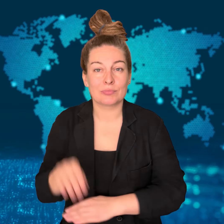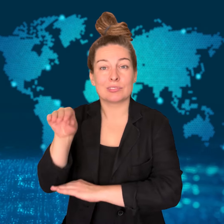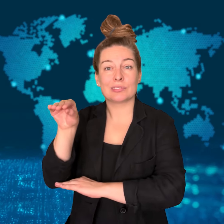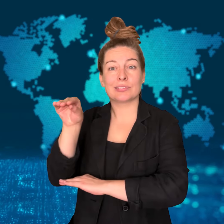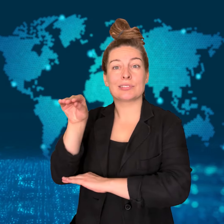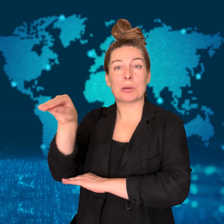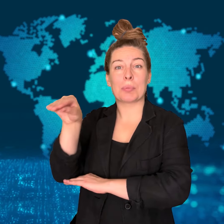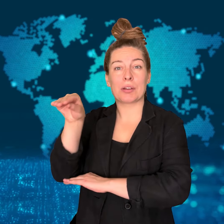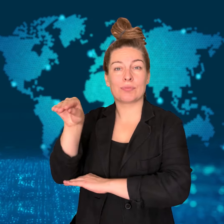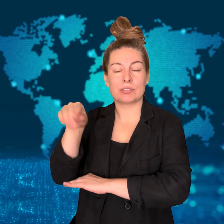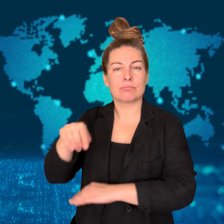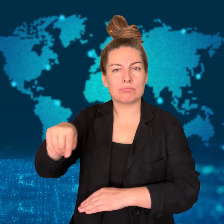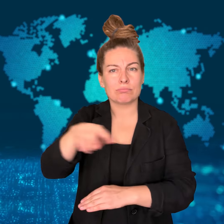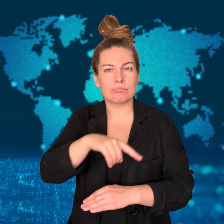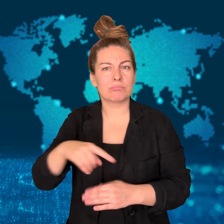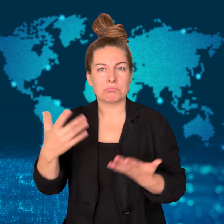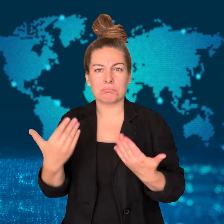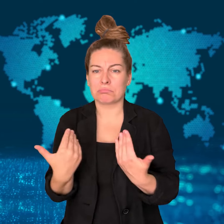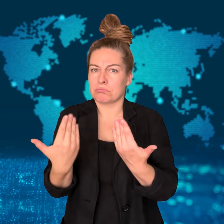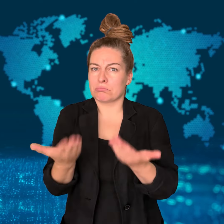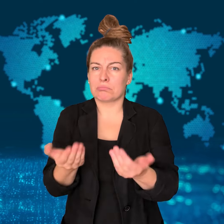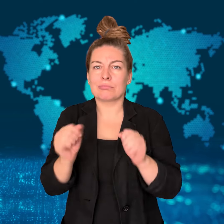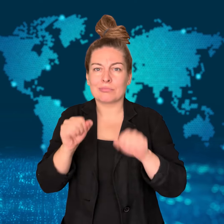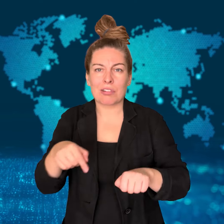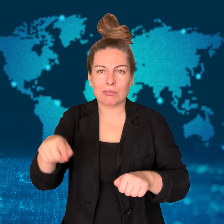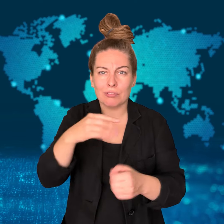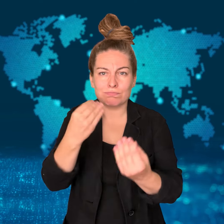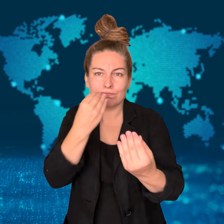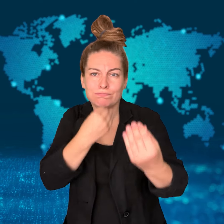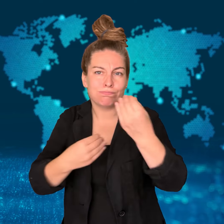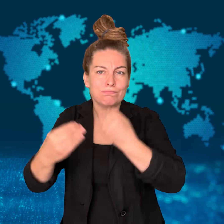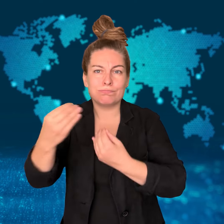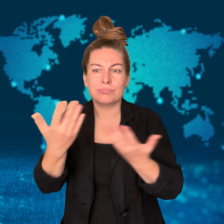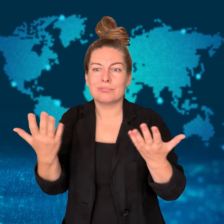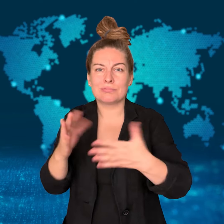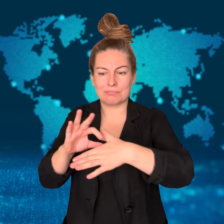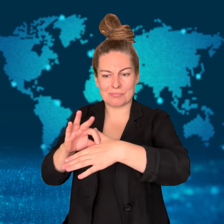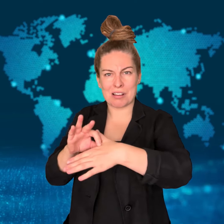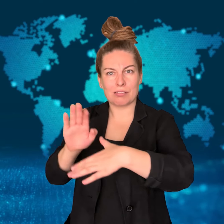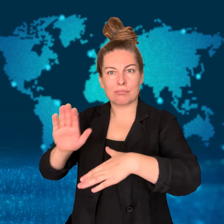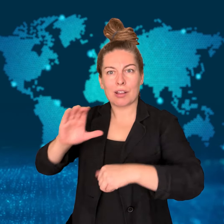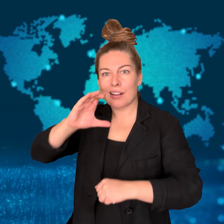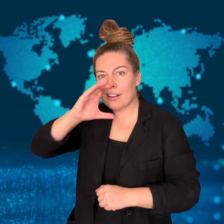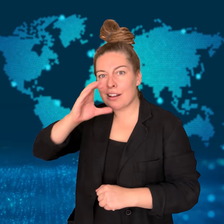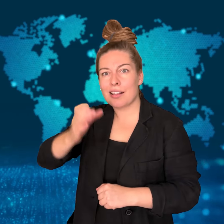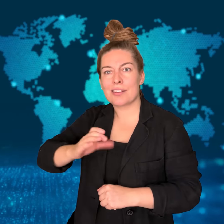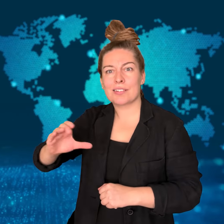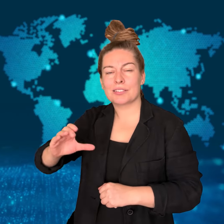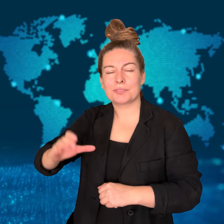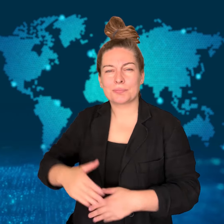Use elephants for food